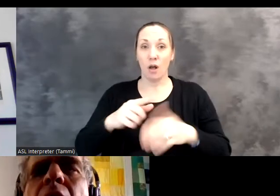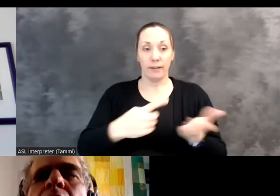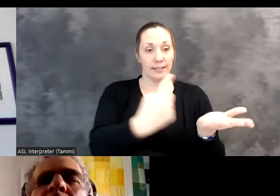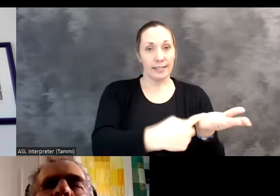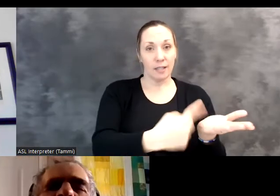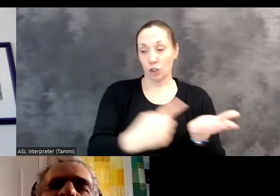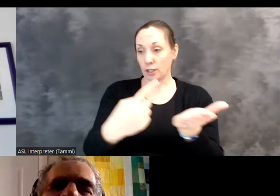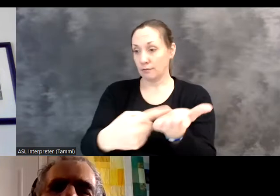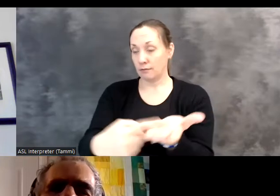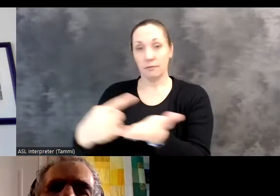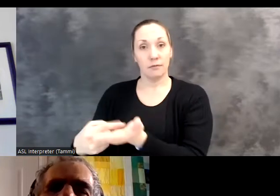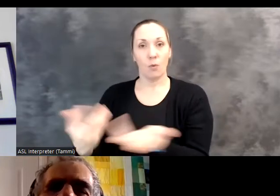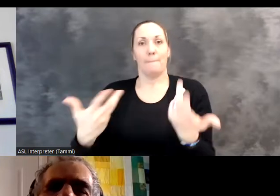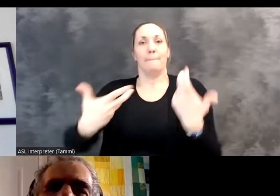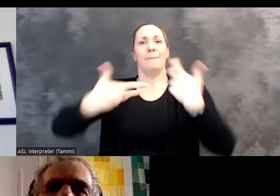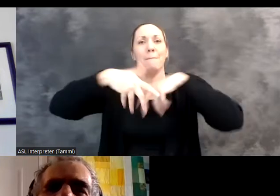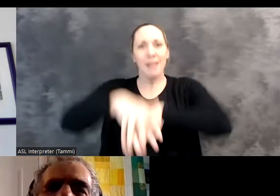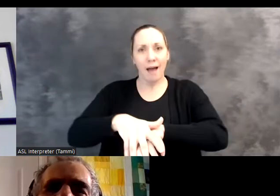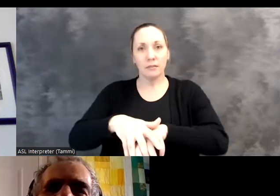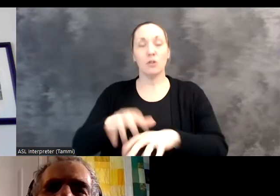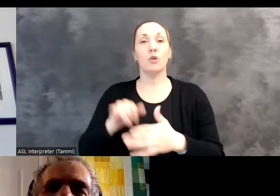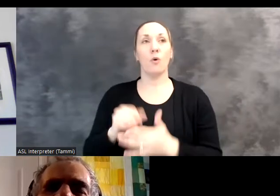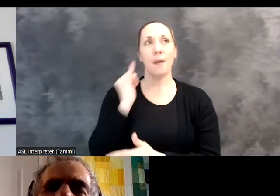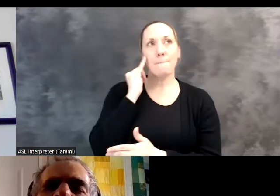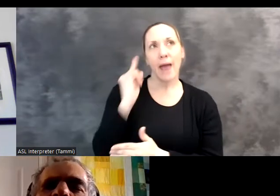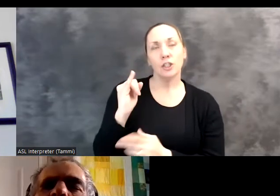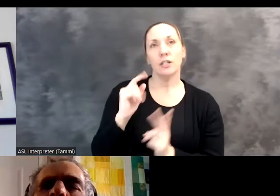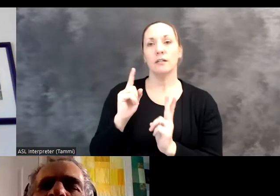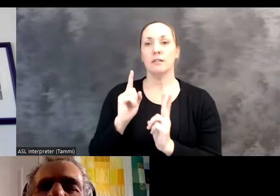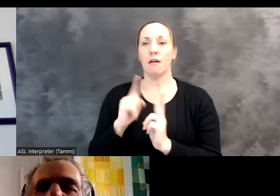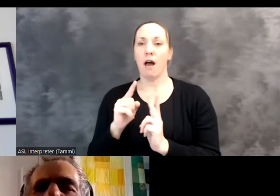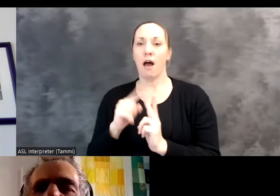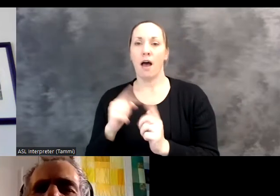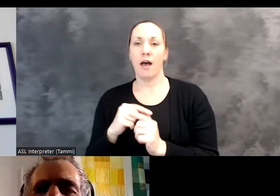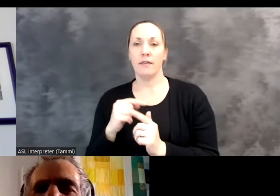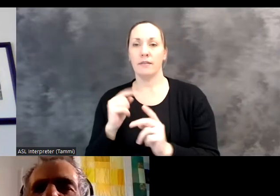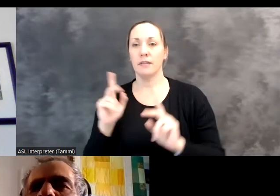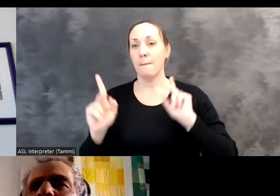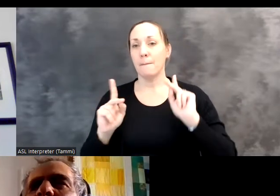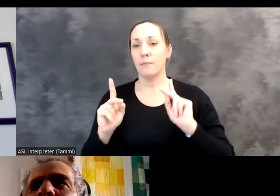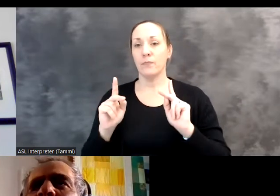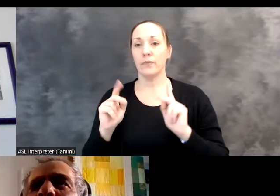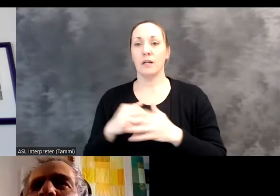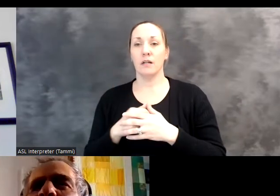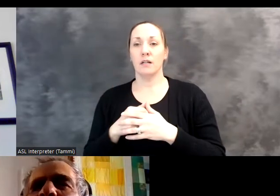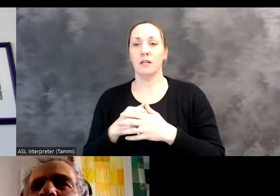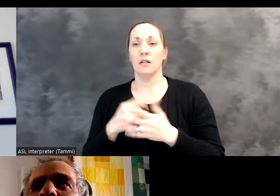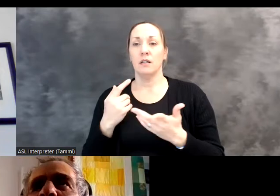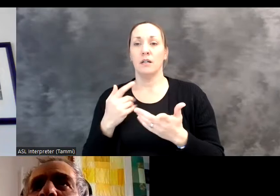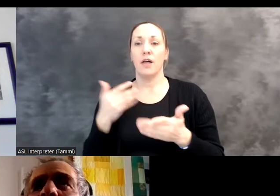experiences that they have got and one way or another we have to blend all of these discussions so that